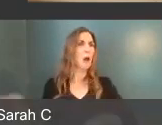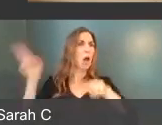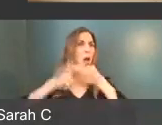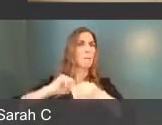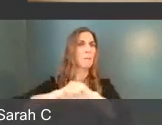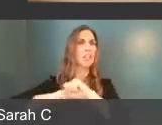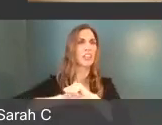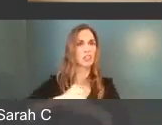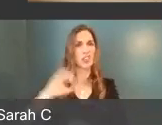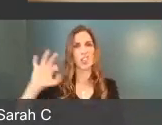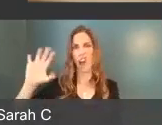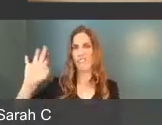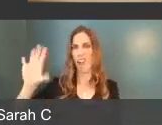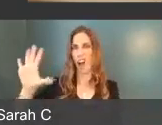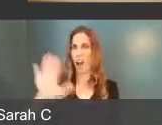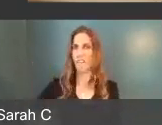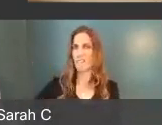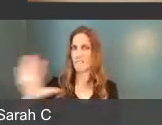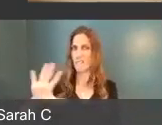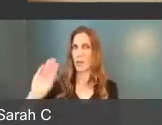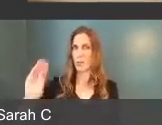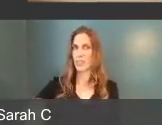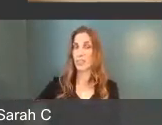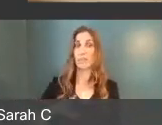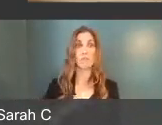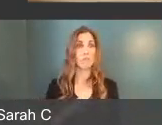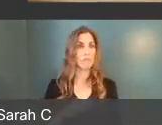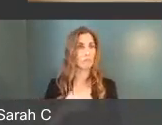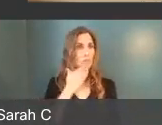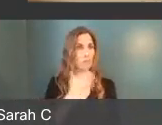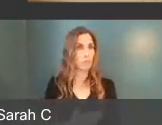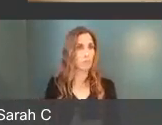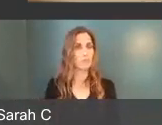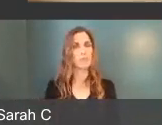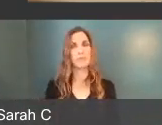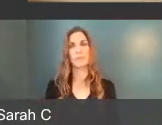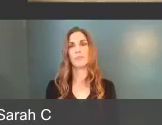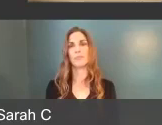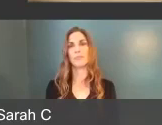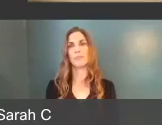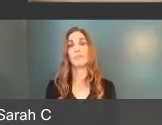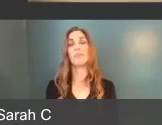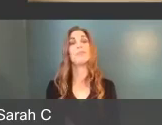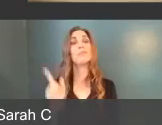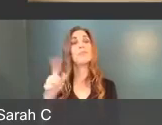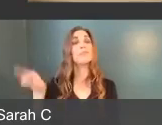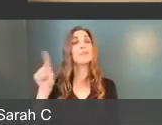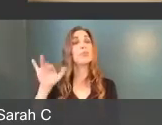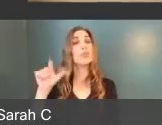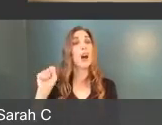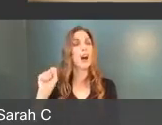range. So that's great. What we don't know from these clinical trials is how long can you wait